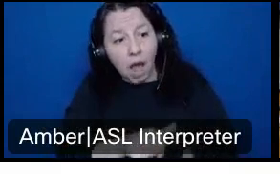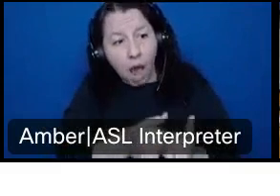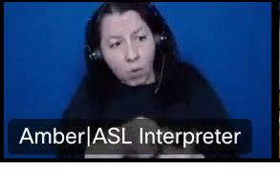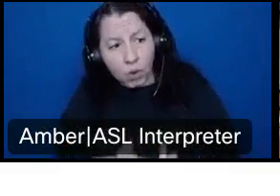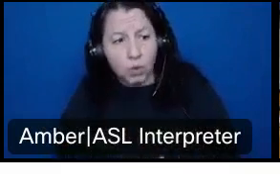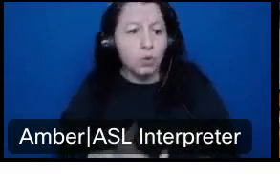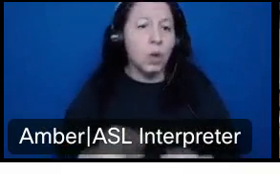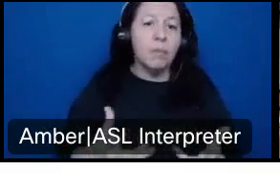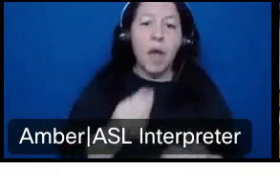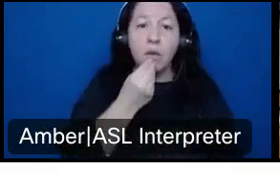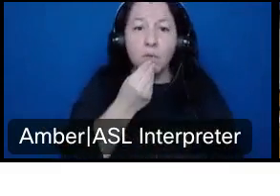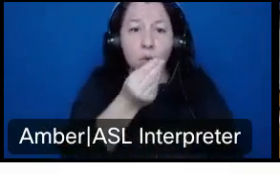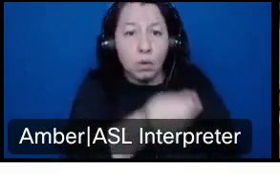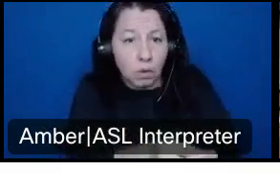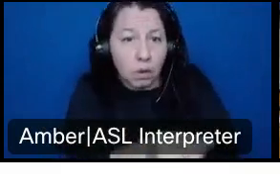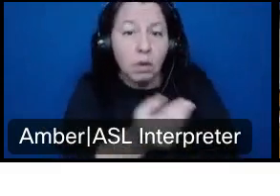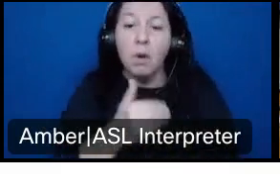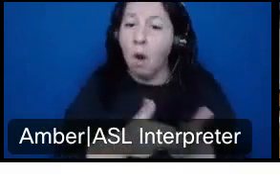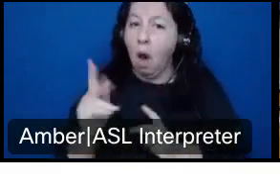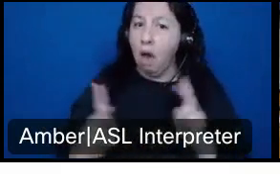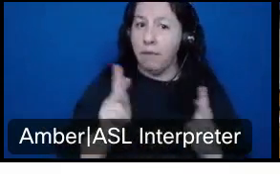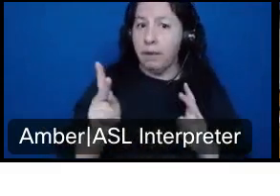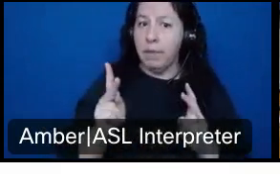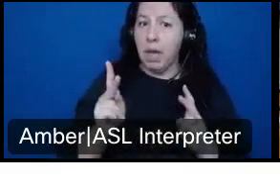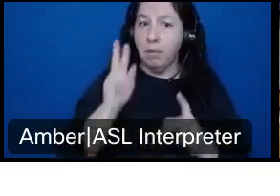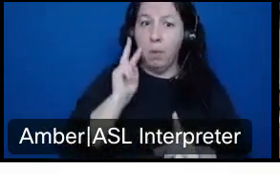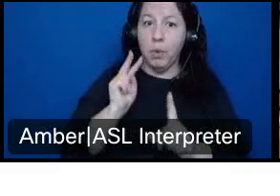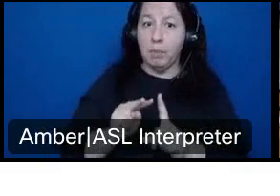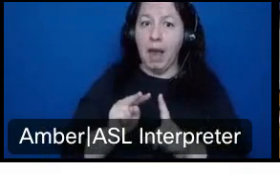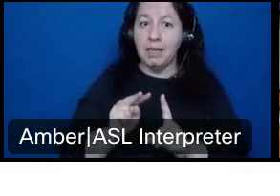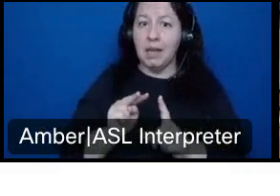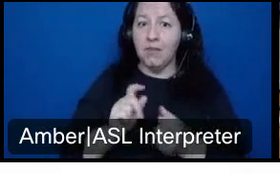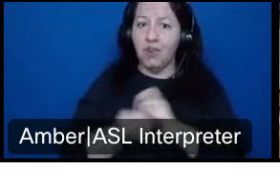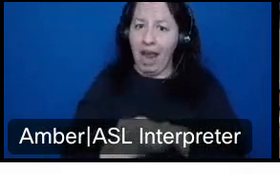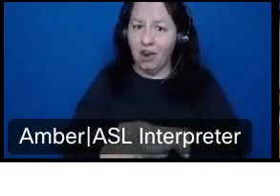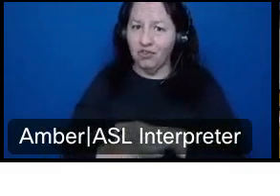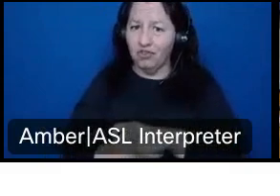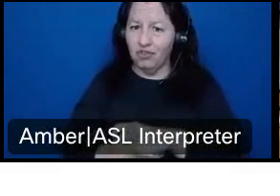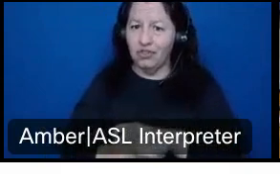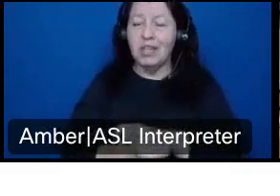right often people's views change. Right? Because the thing that they were so worried about.